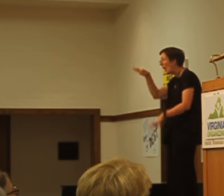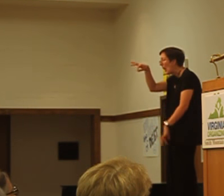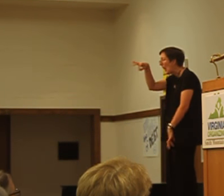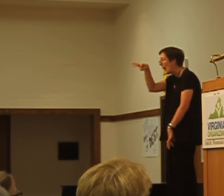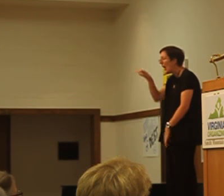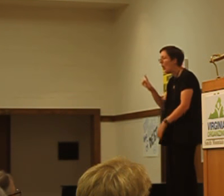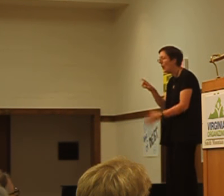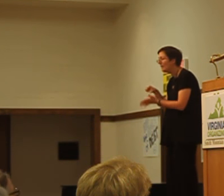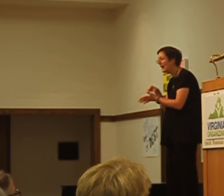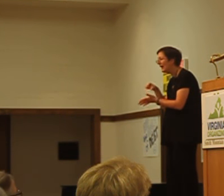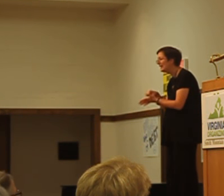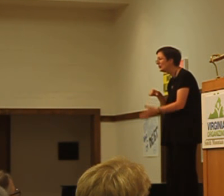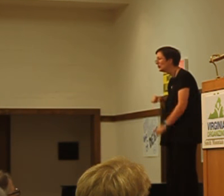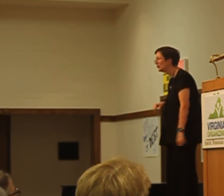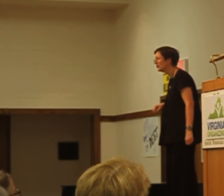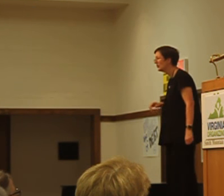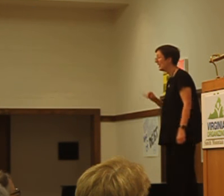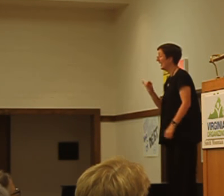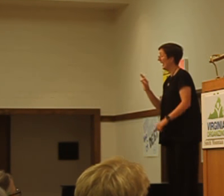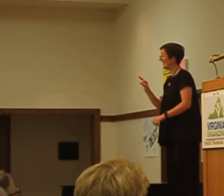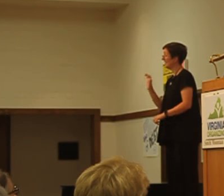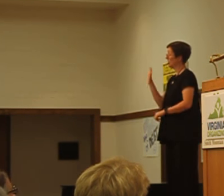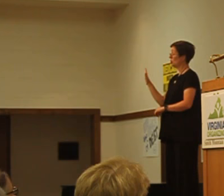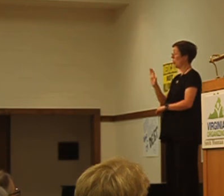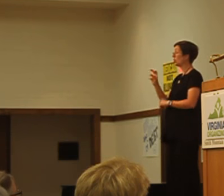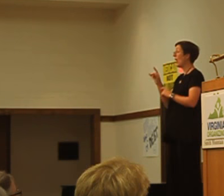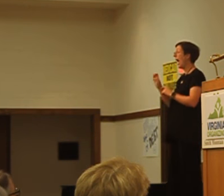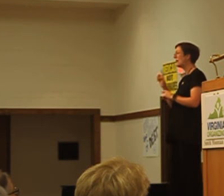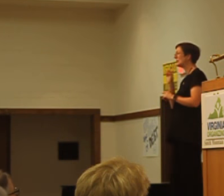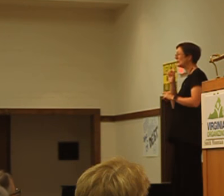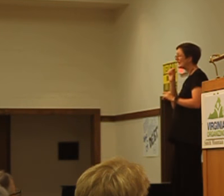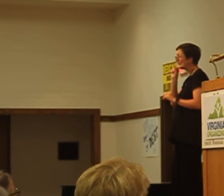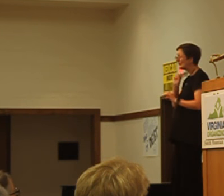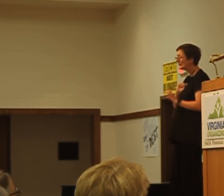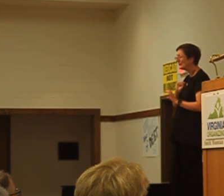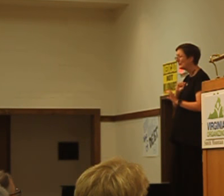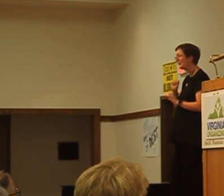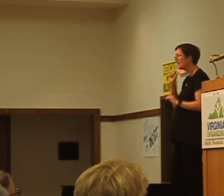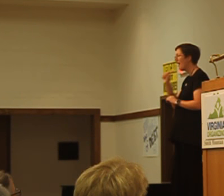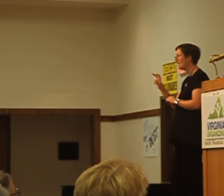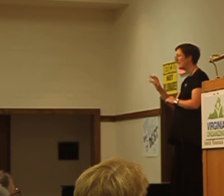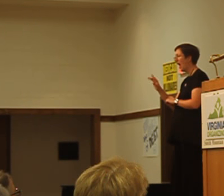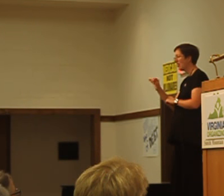and if you don't have a violent crime, it's a half a page. And if you don't want to do the paperwork,